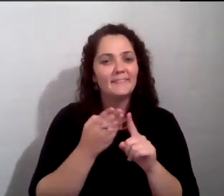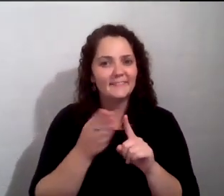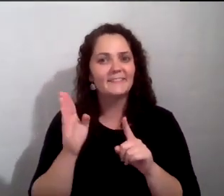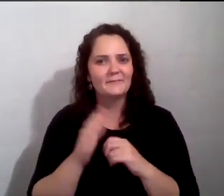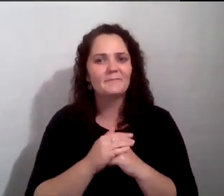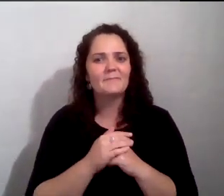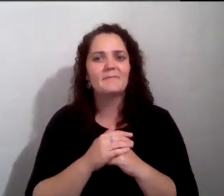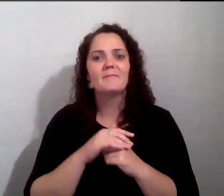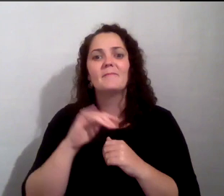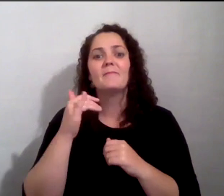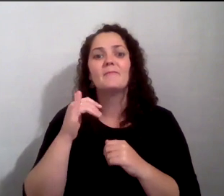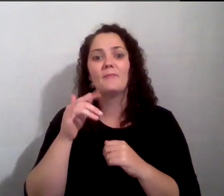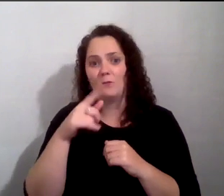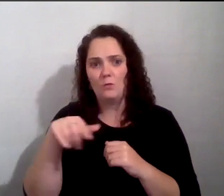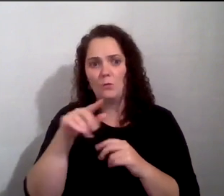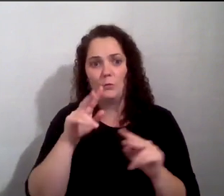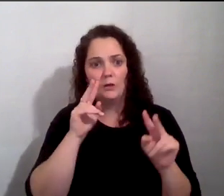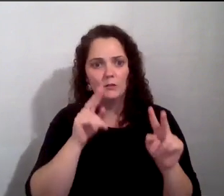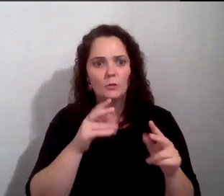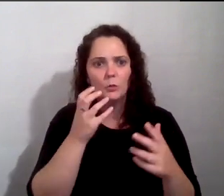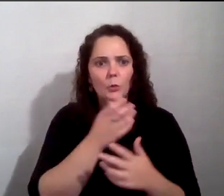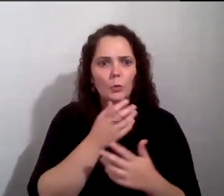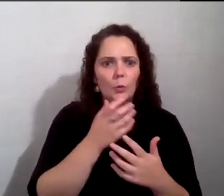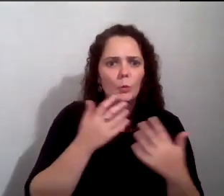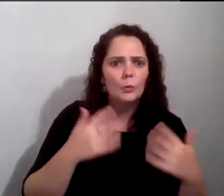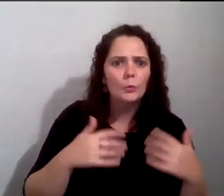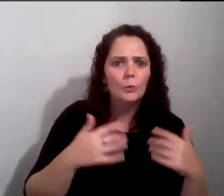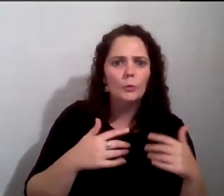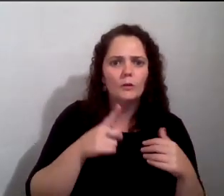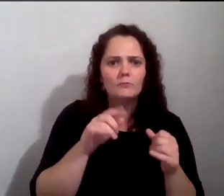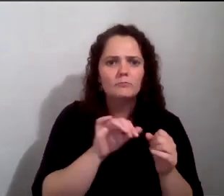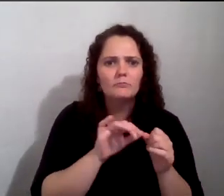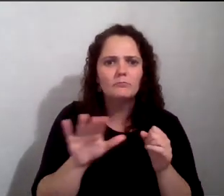bodies of works themselves, the particular features, the